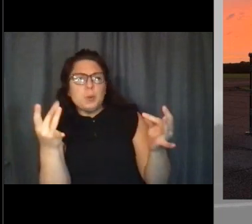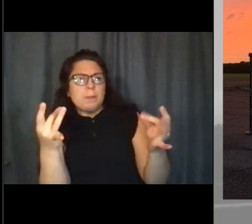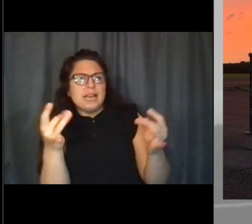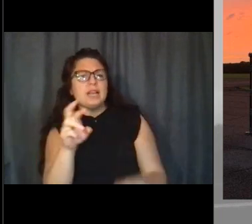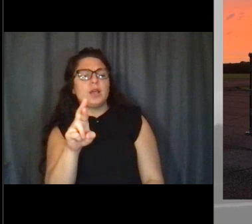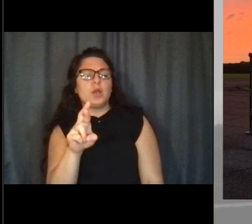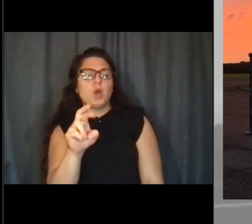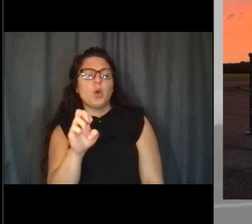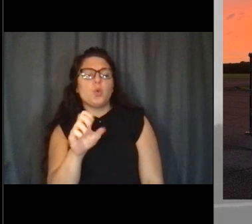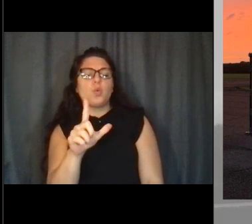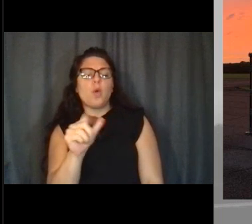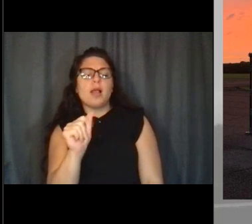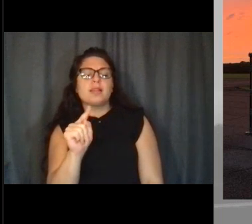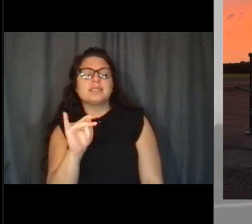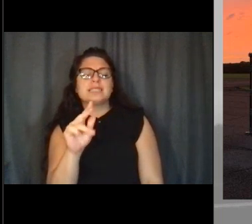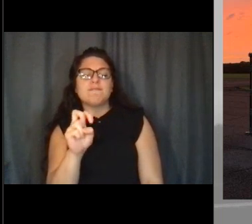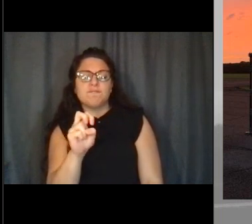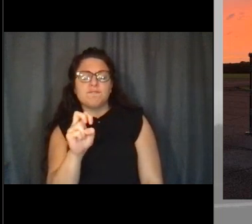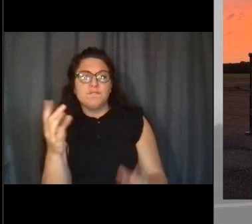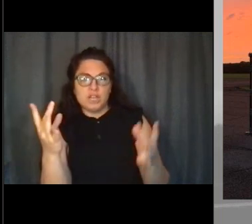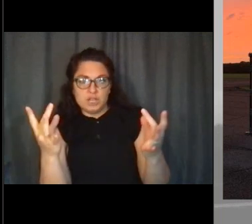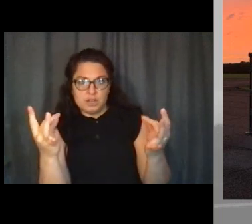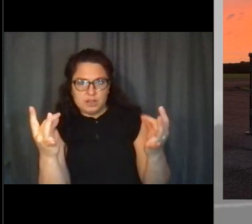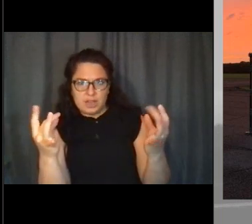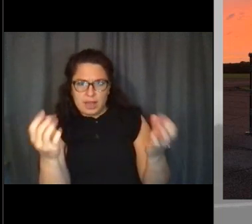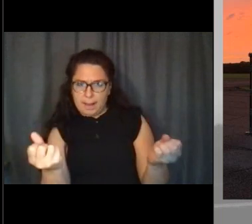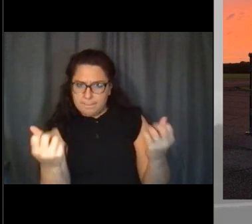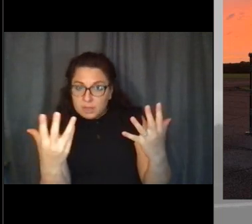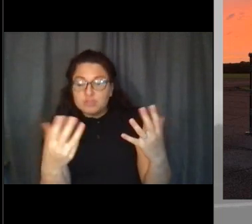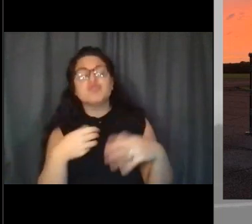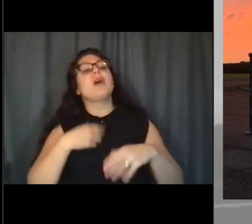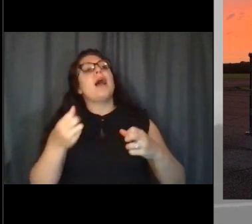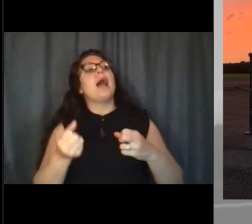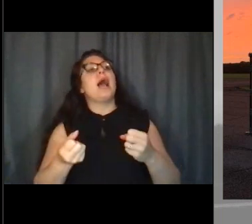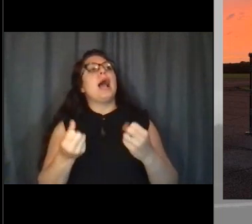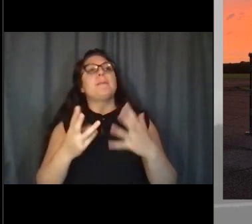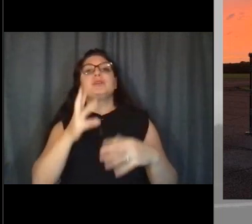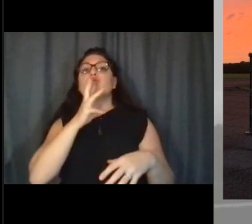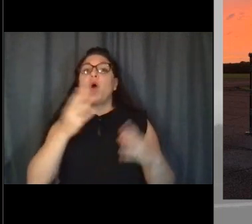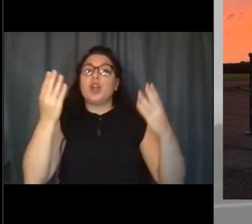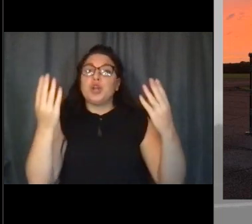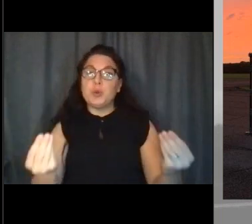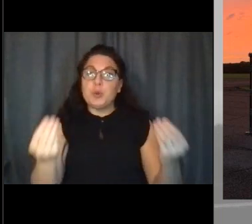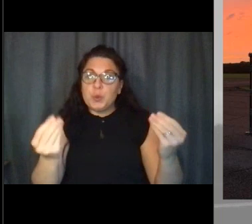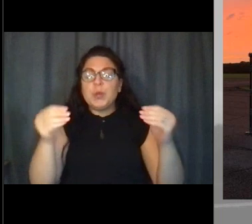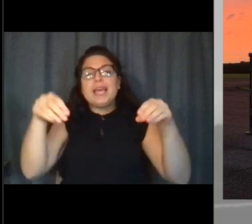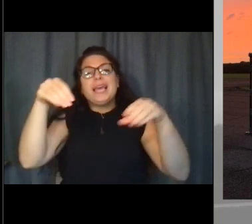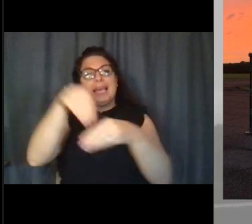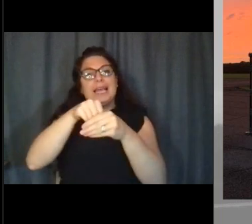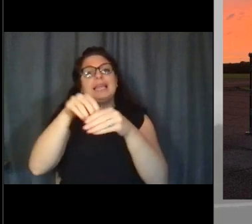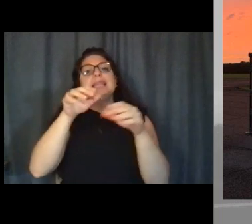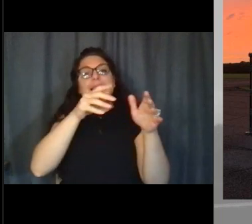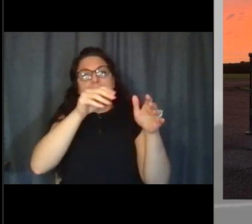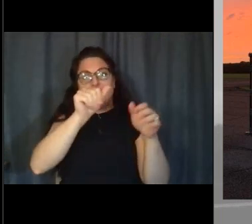It's basically how much water is in the air. It gives us an idea of how much rainfall potential there could be. But there is that relative humidity